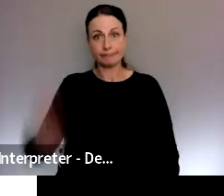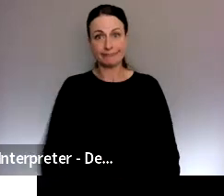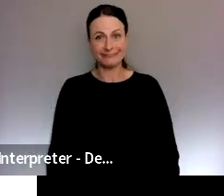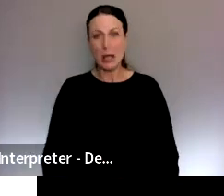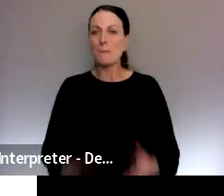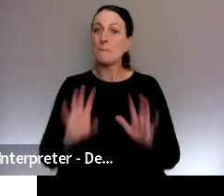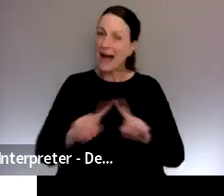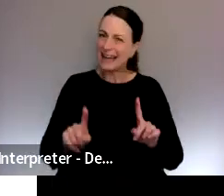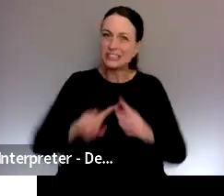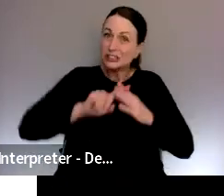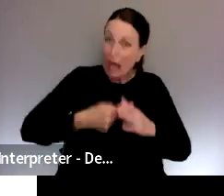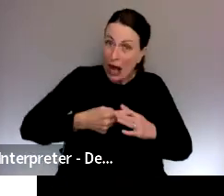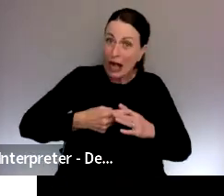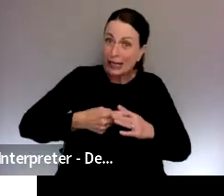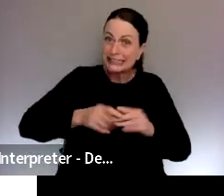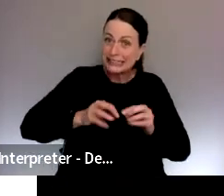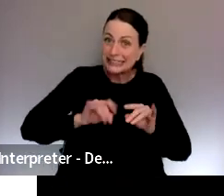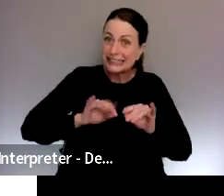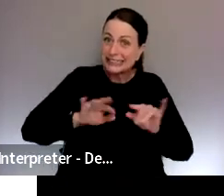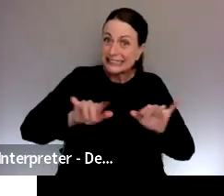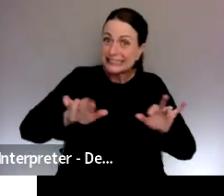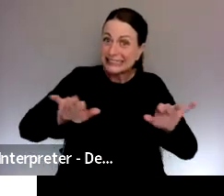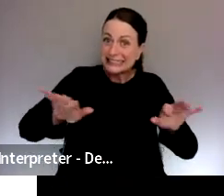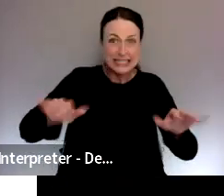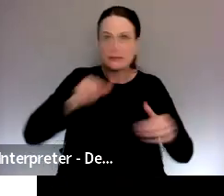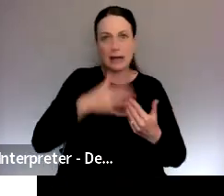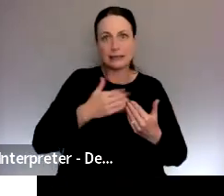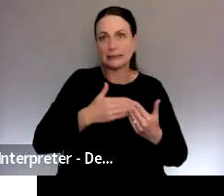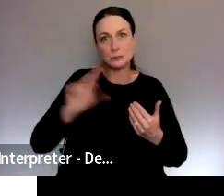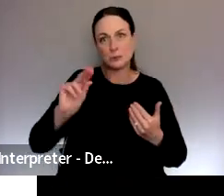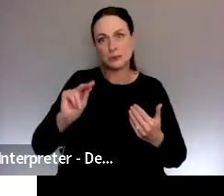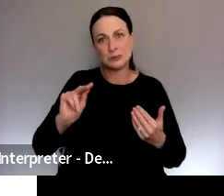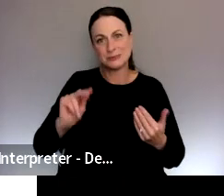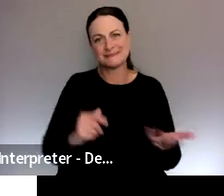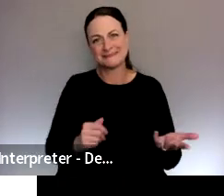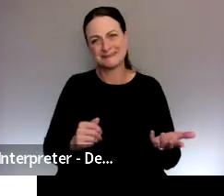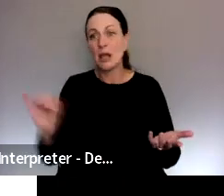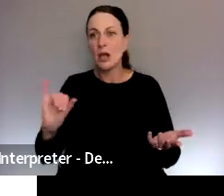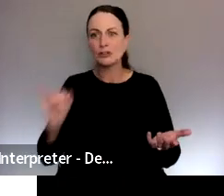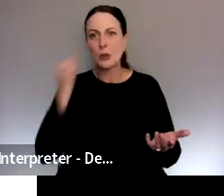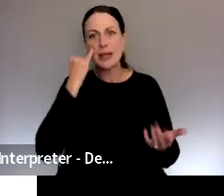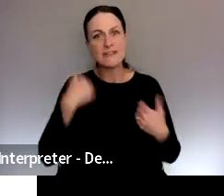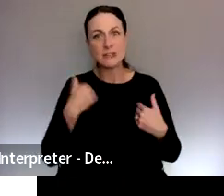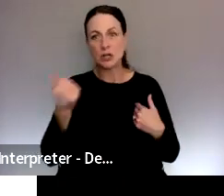But when you're starting out, it really isn't easy, and I think that also, if there's anything